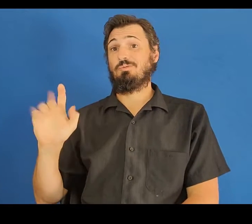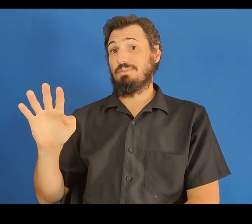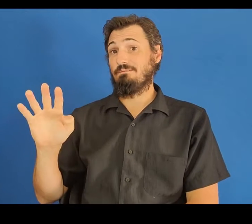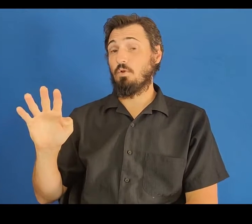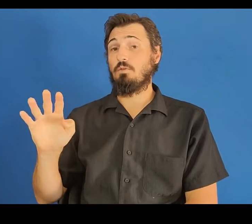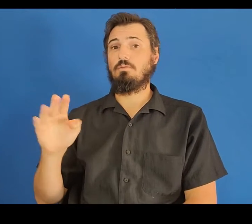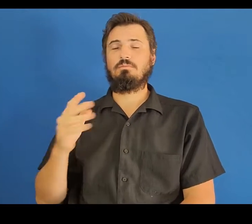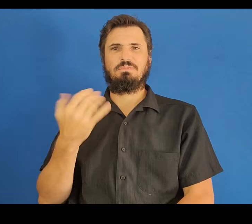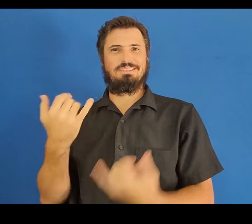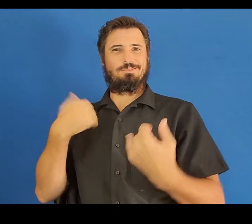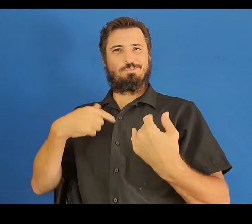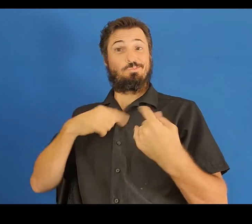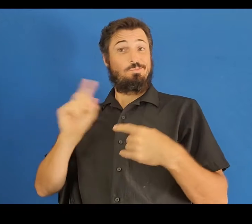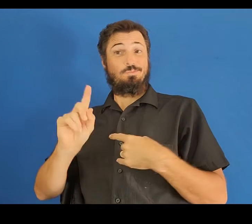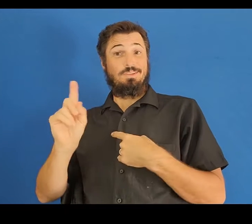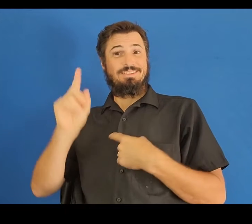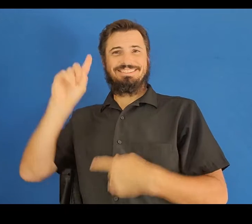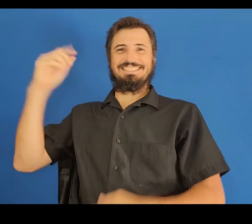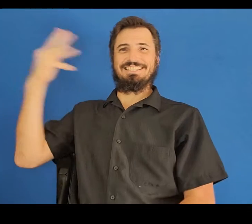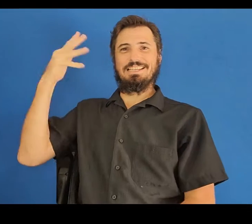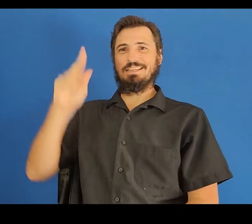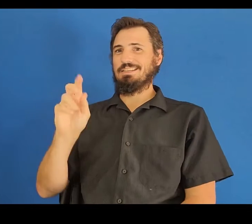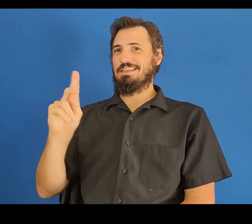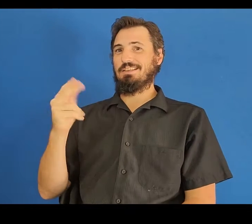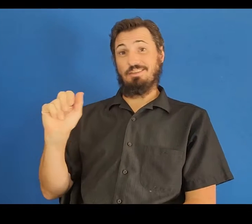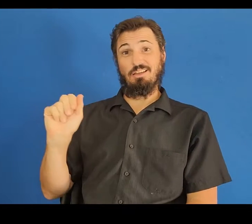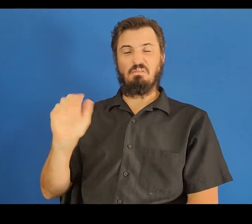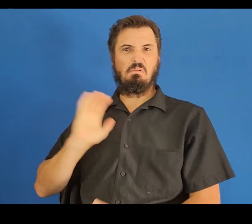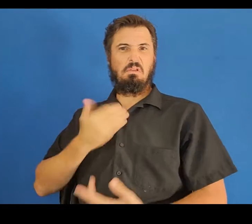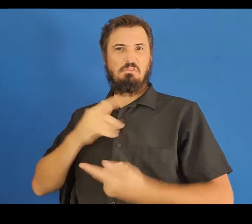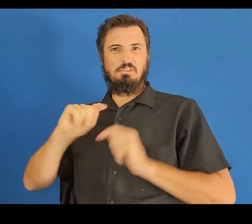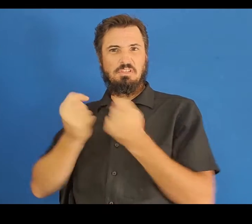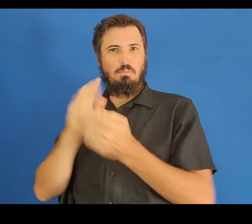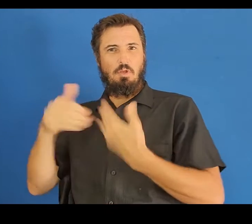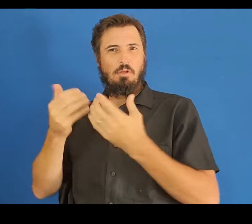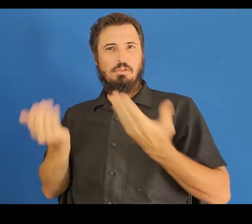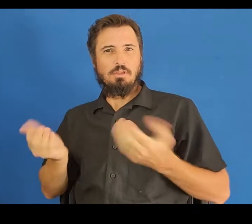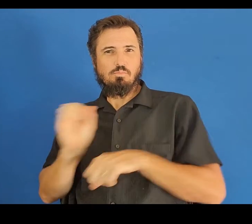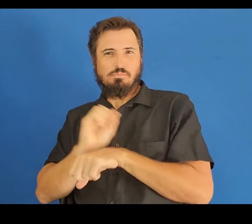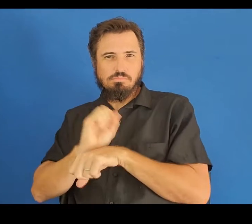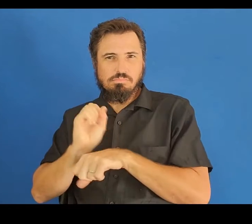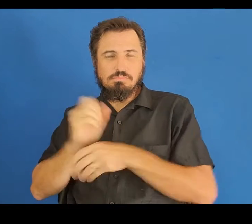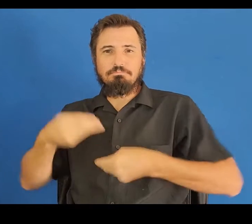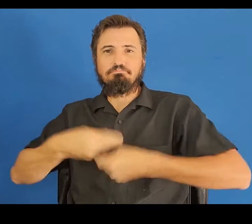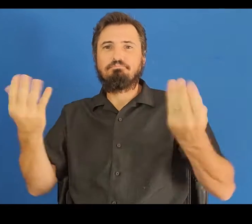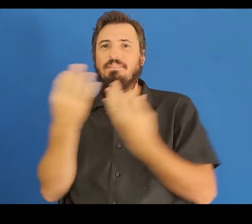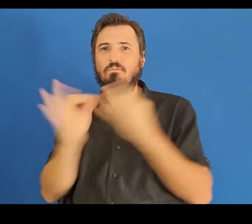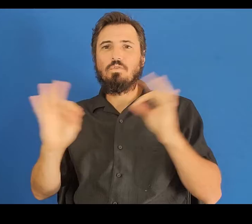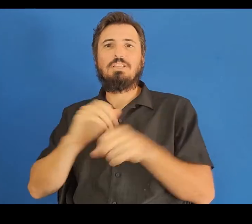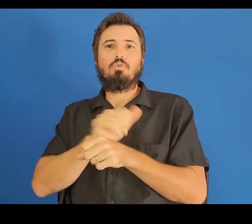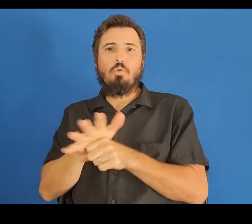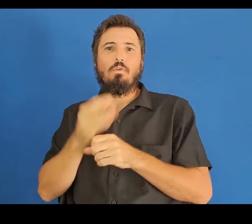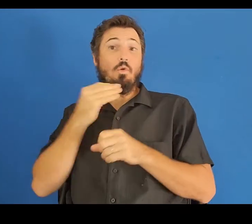We're in sunny Kekaha today, with our team handing out free COVID home test kits for Kauai residents